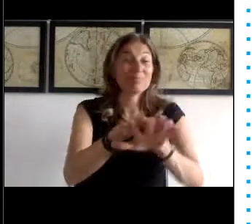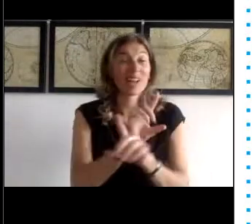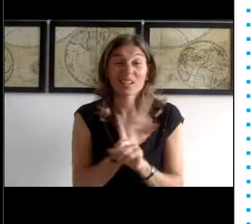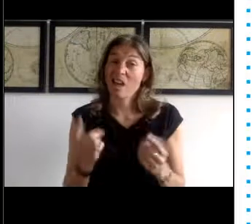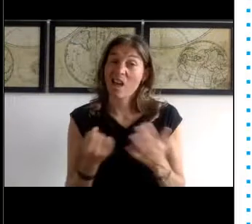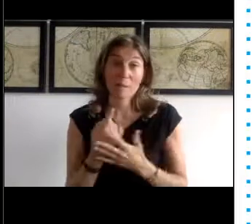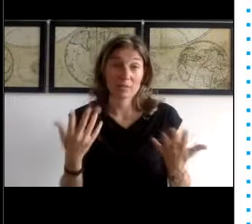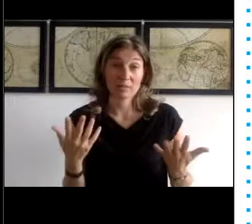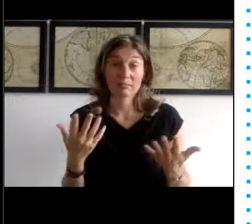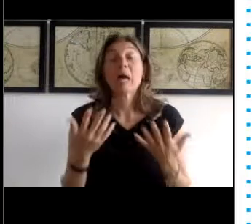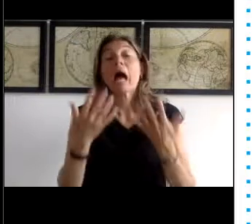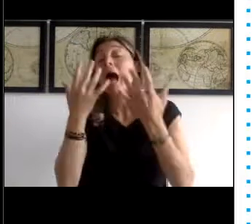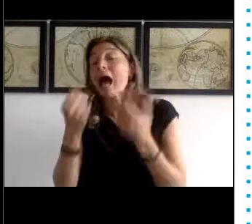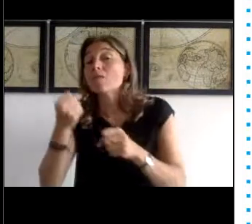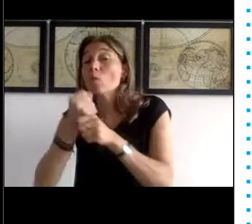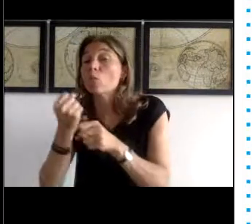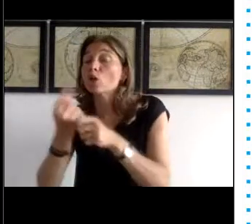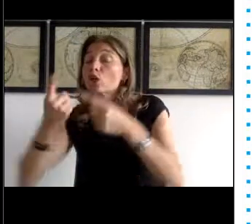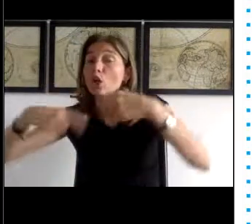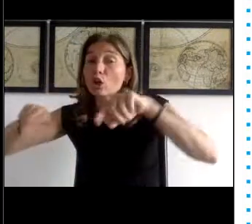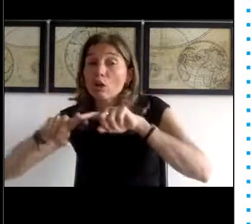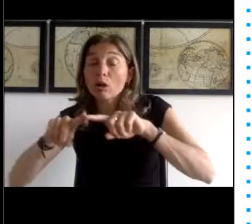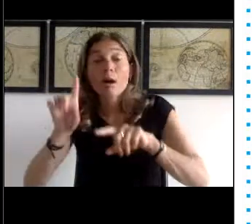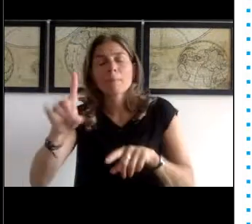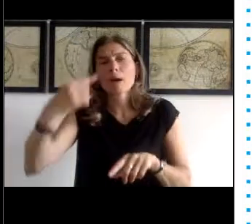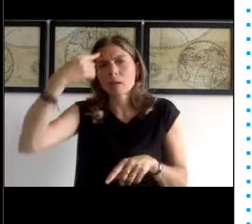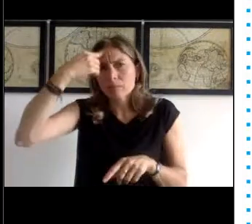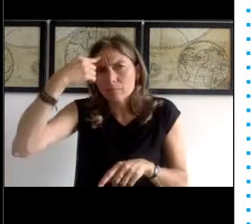So, the difficulty is that people like me have to overcome